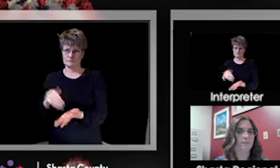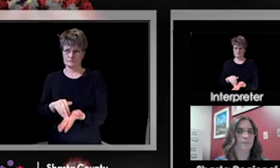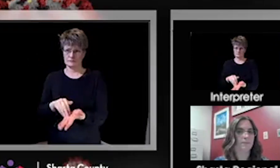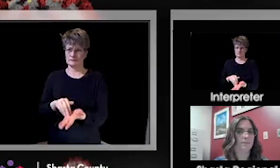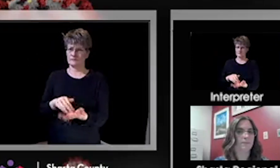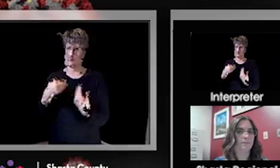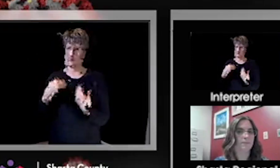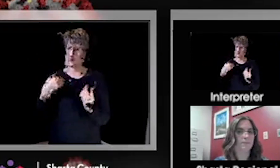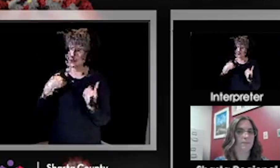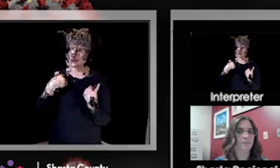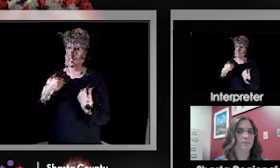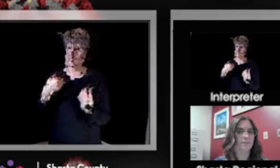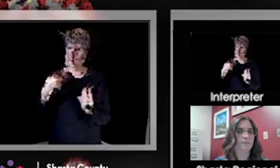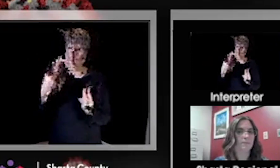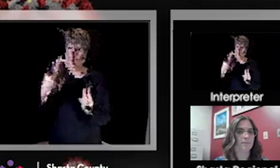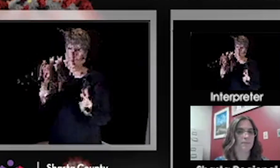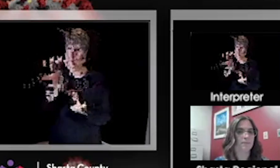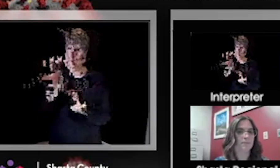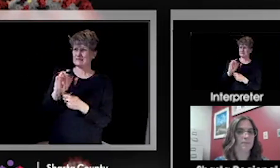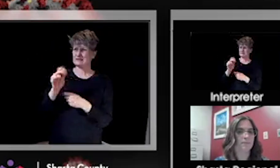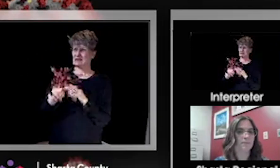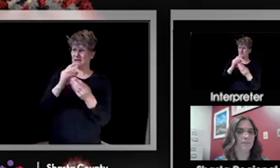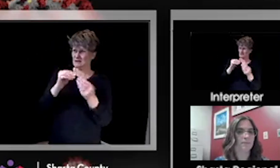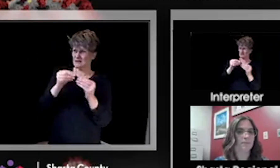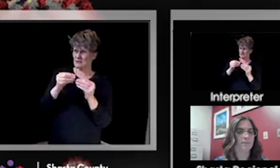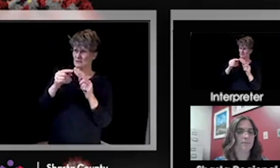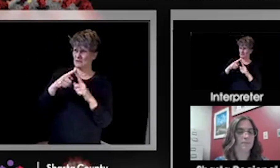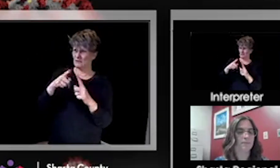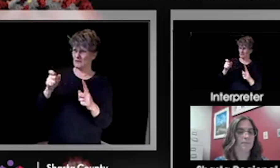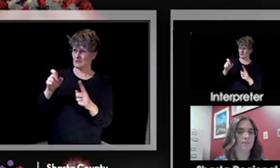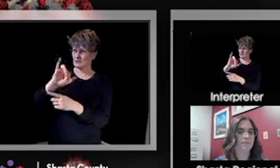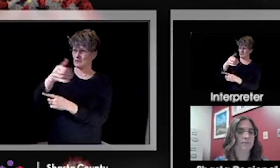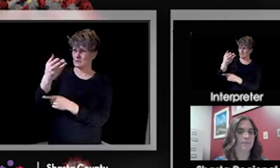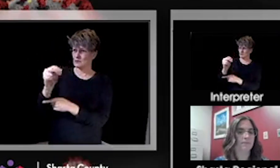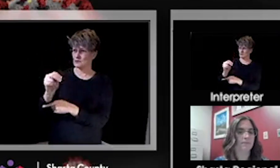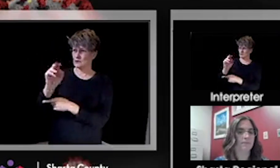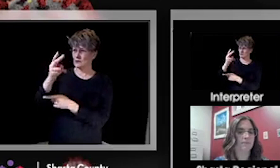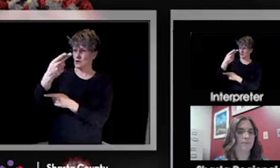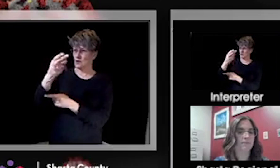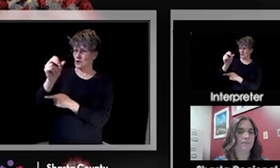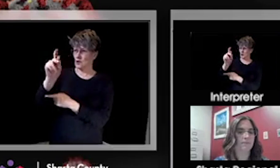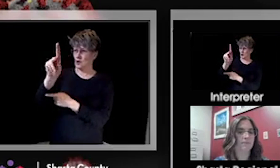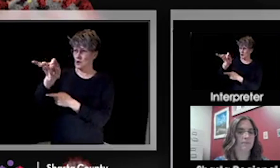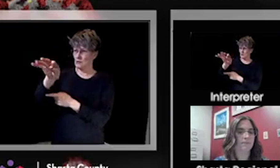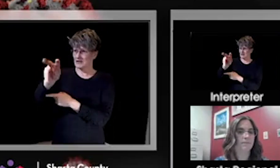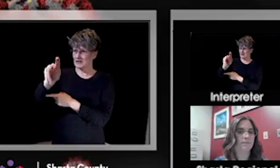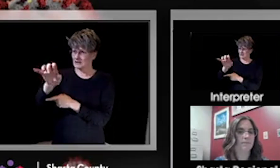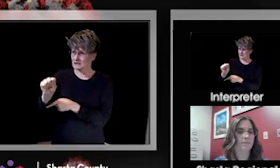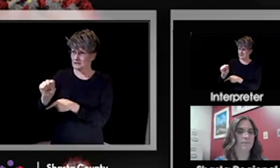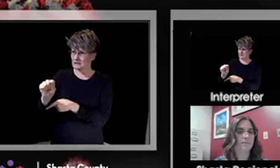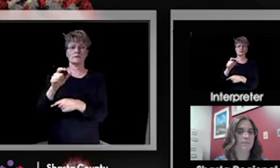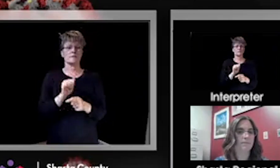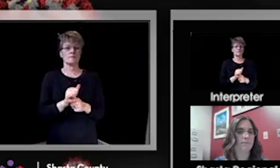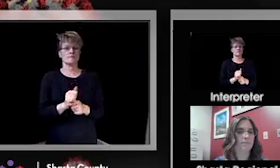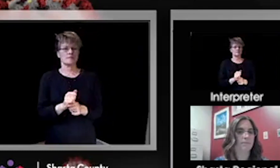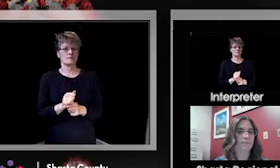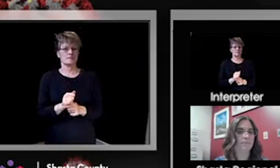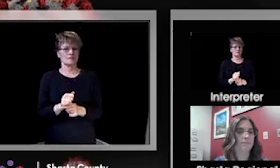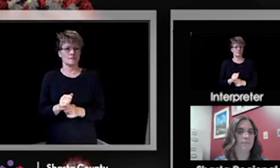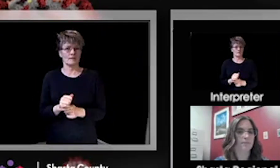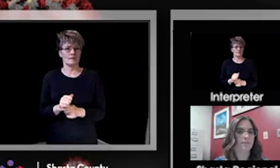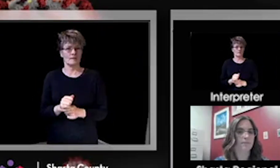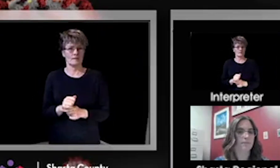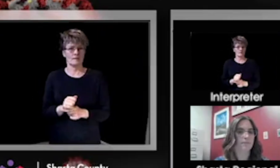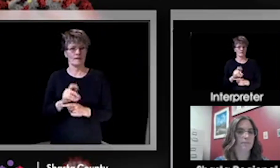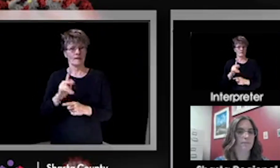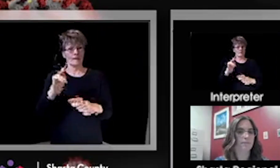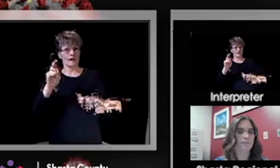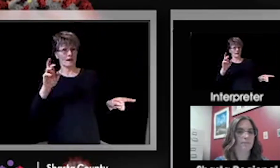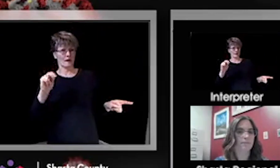Yeah, Mike, I think Dr. Miller is referring to the modeling that the state did any they